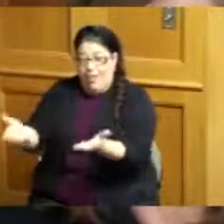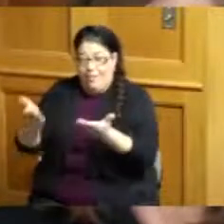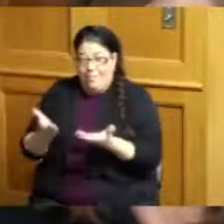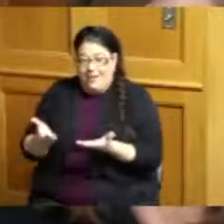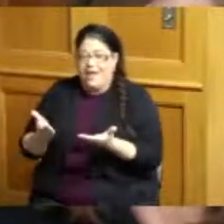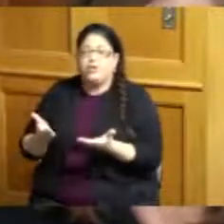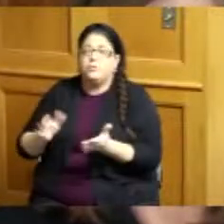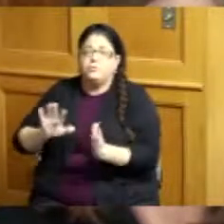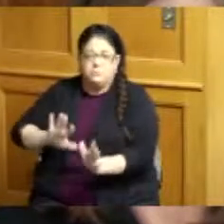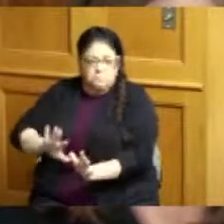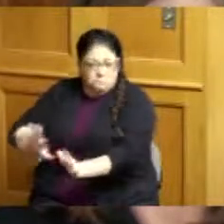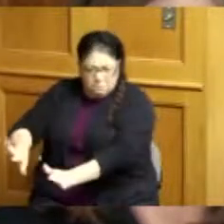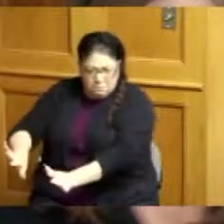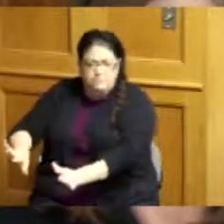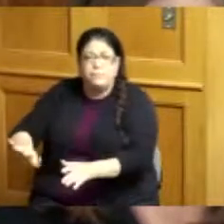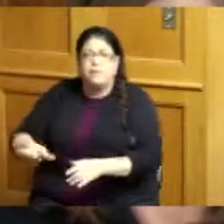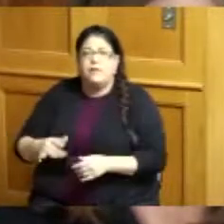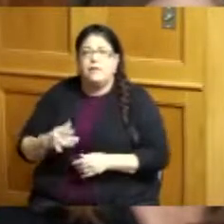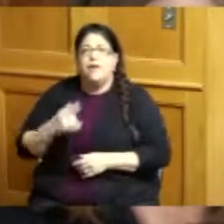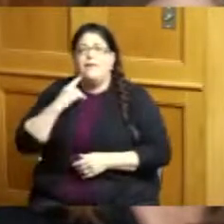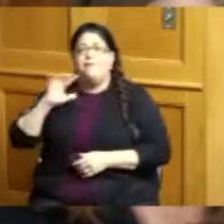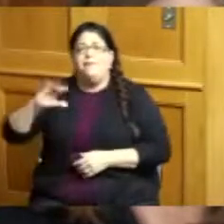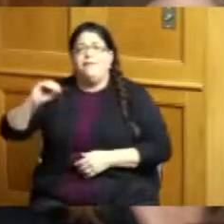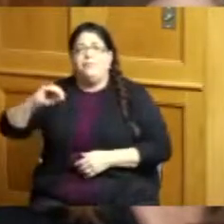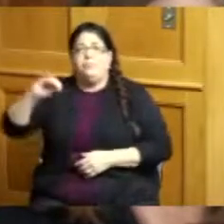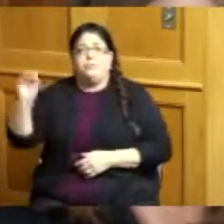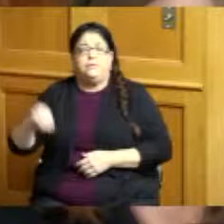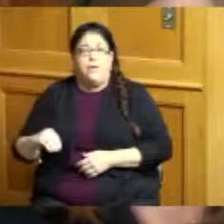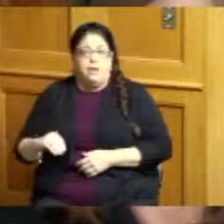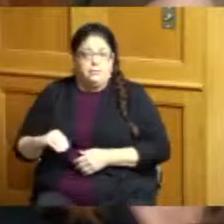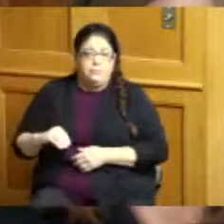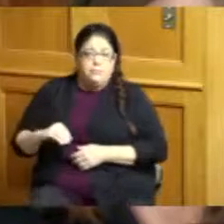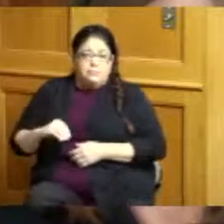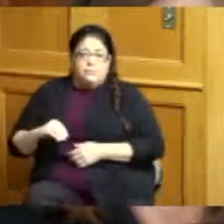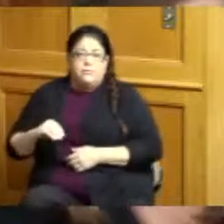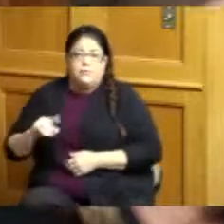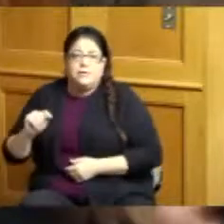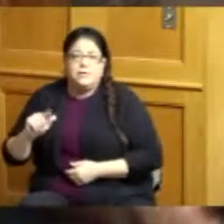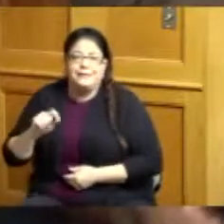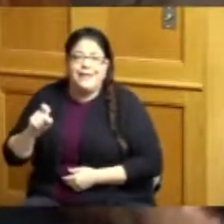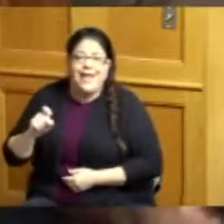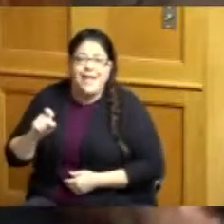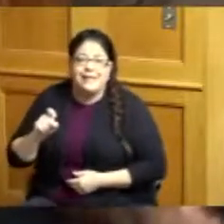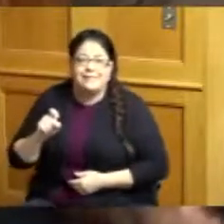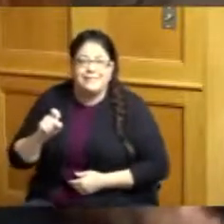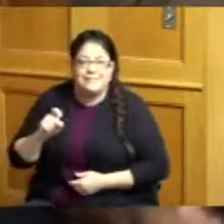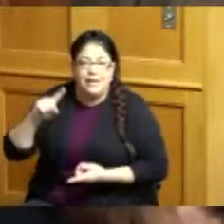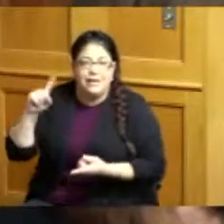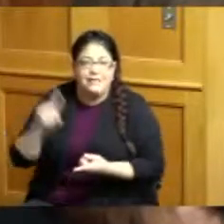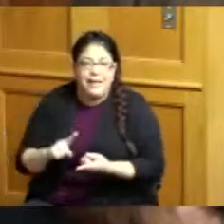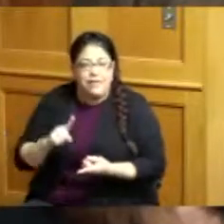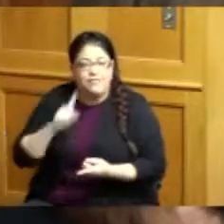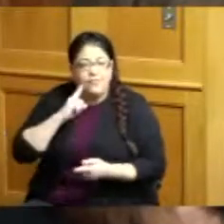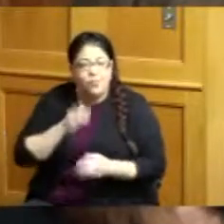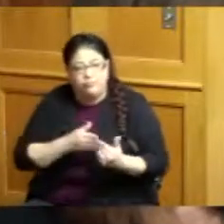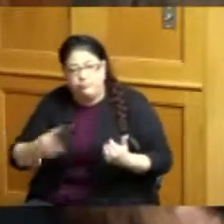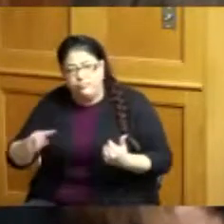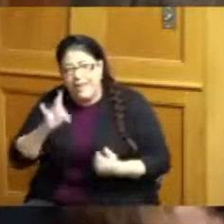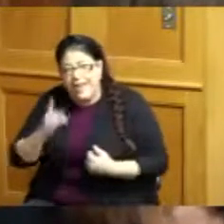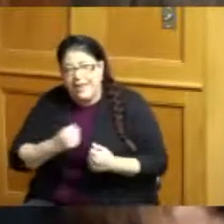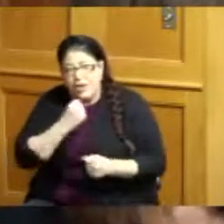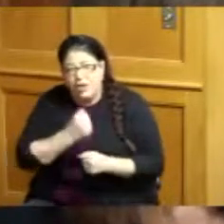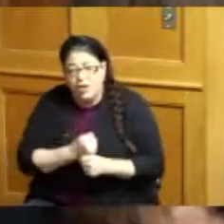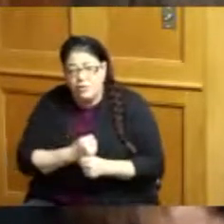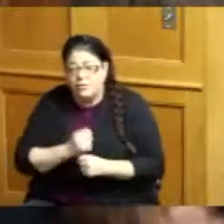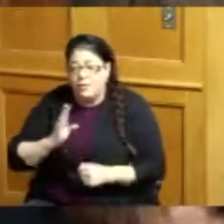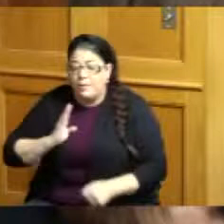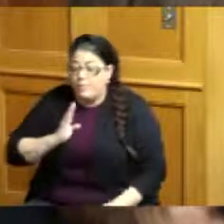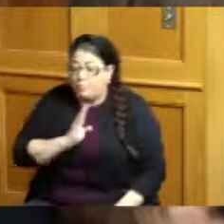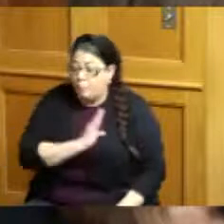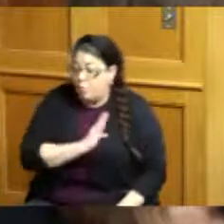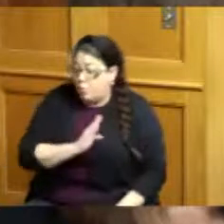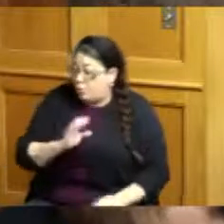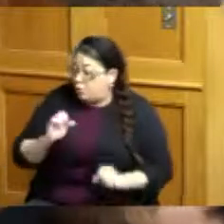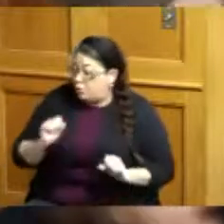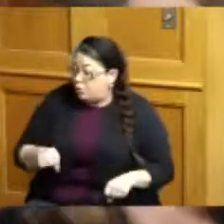are saying it was a 50 percent tax incentive over eight years so the Board could you know we can we